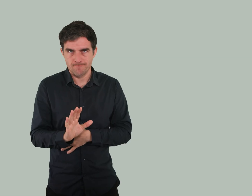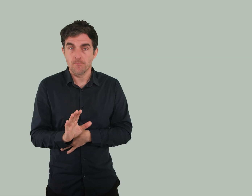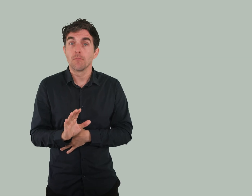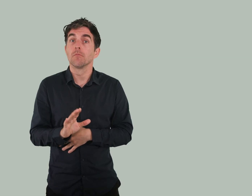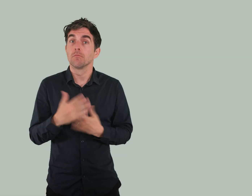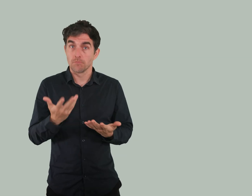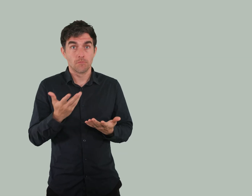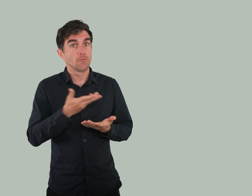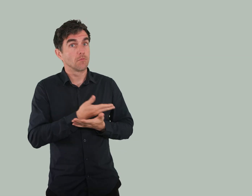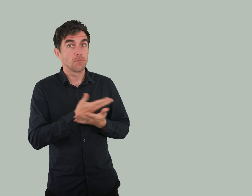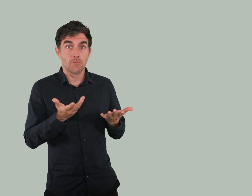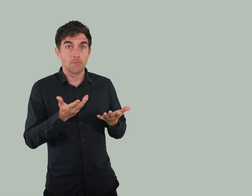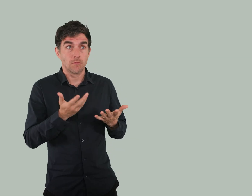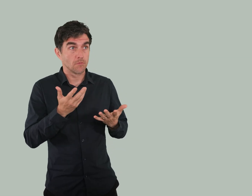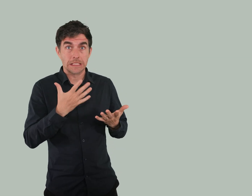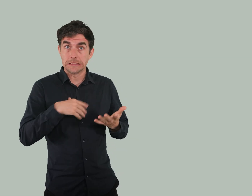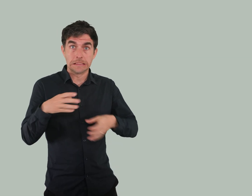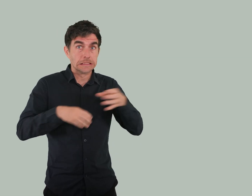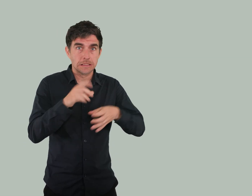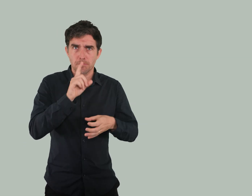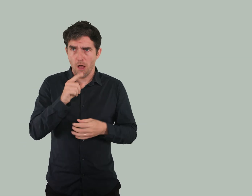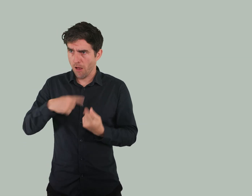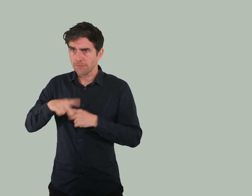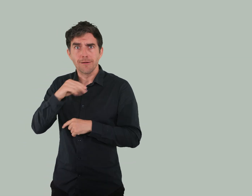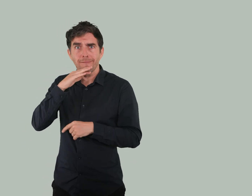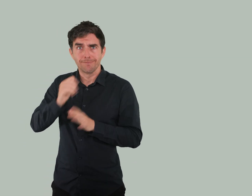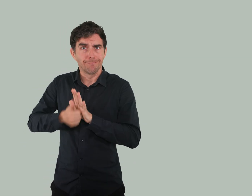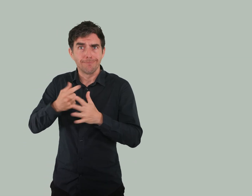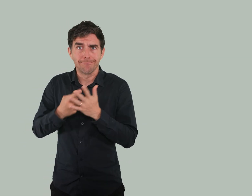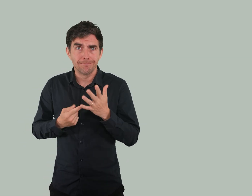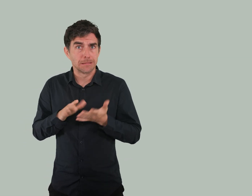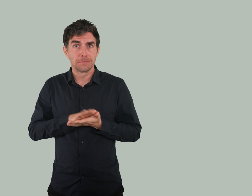A reduction in labour supply from overseas does not automatically create